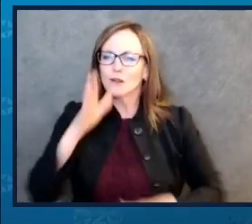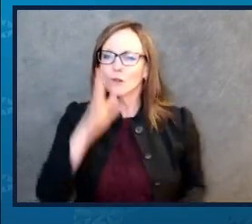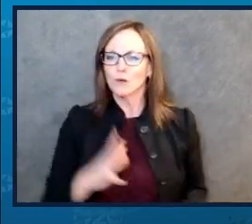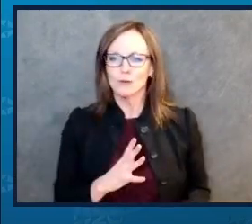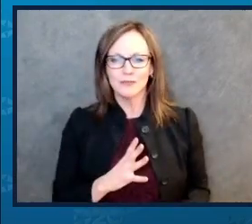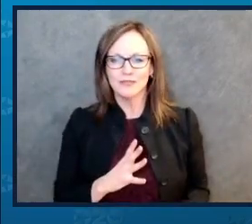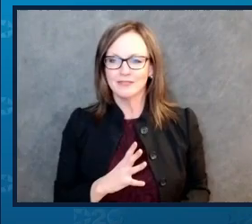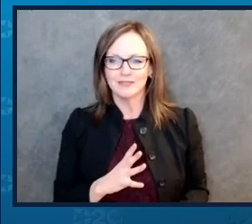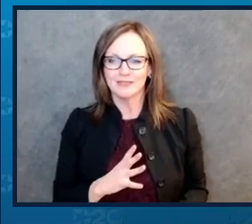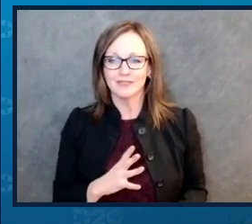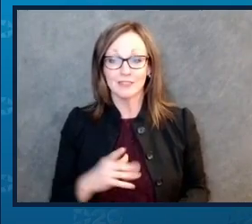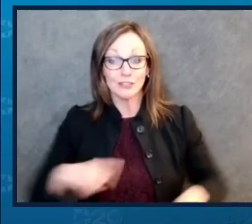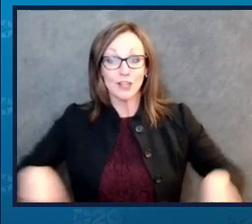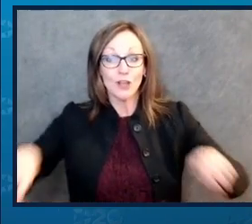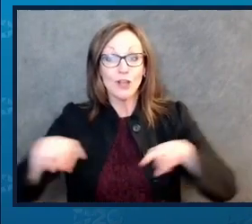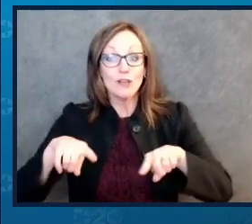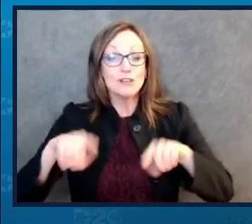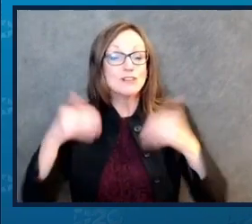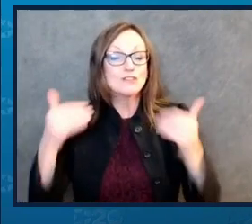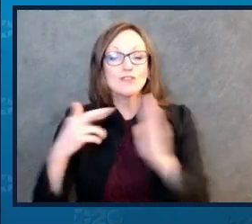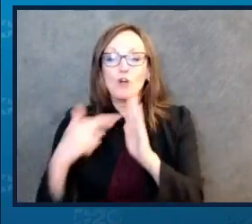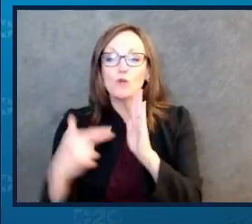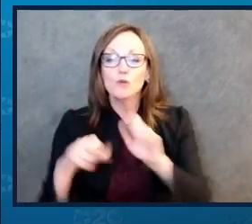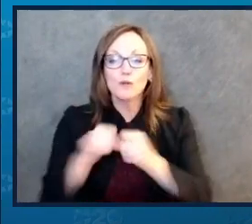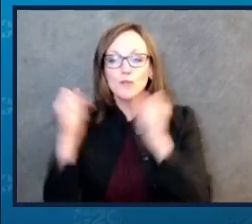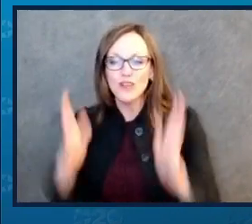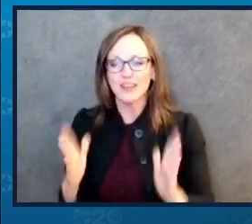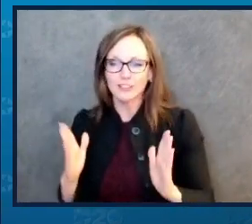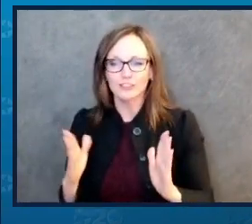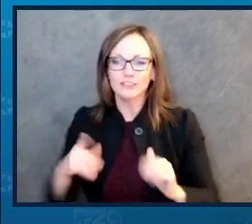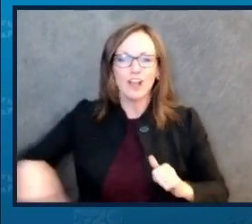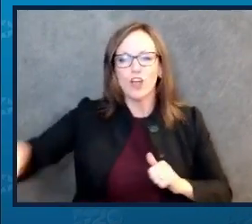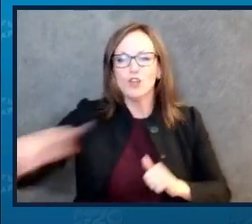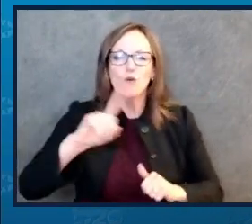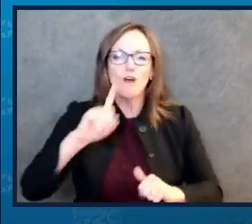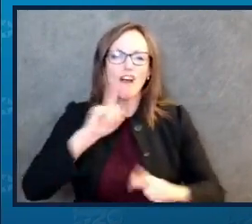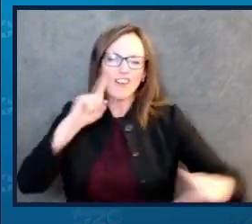RULE BREAKER.